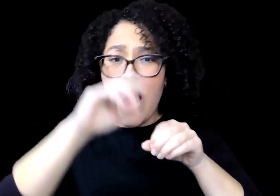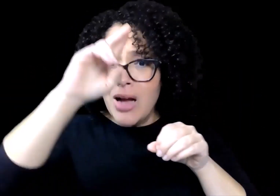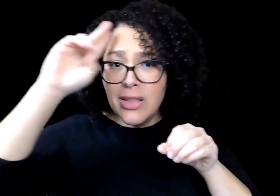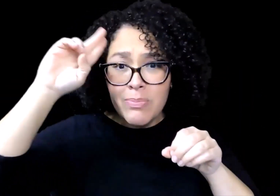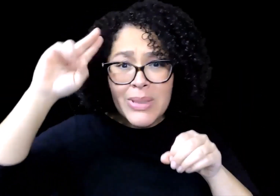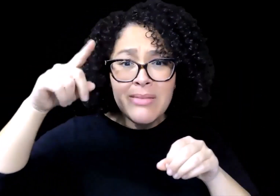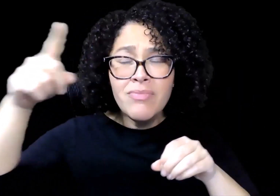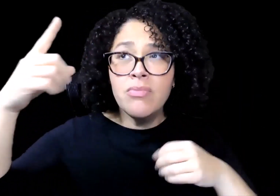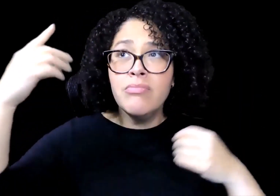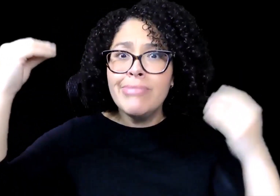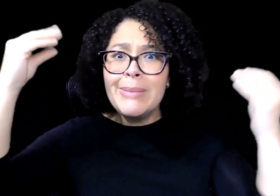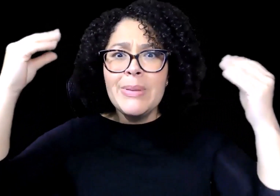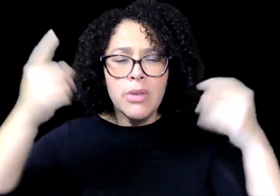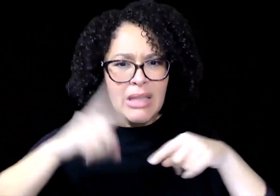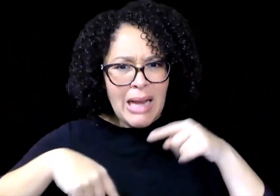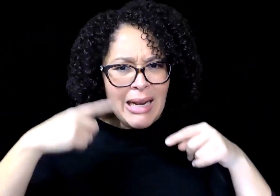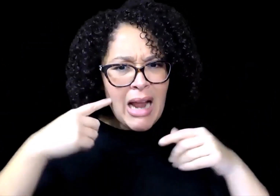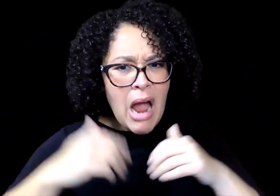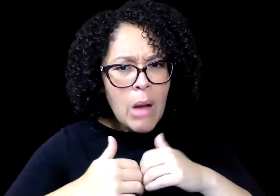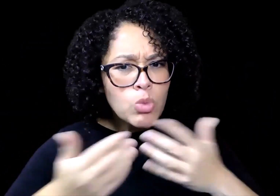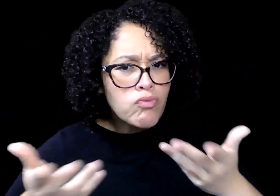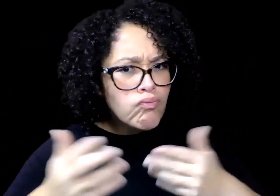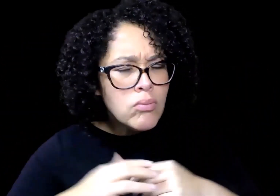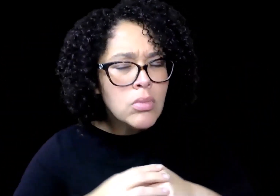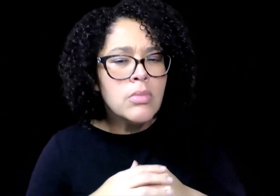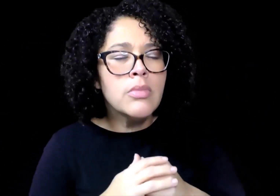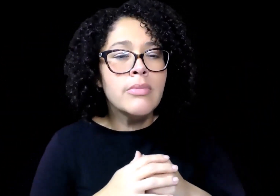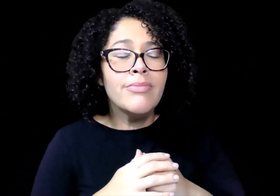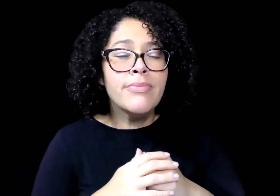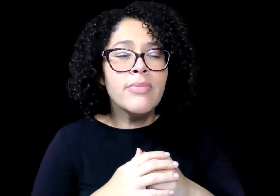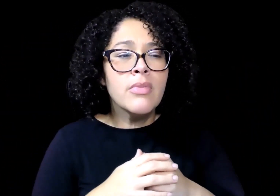on a team of people I would use an interpreter they said well how are you going to hear if